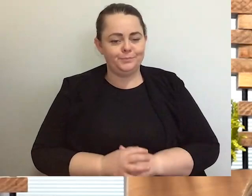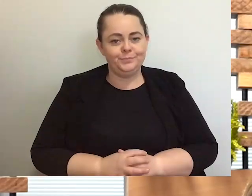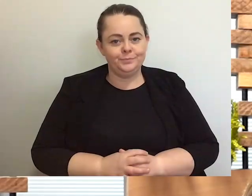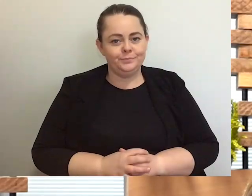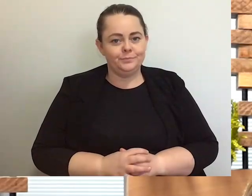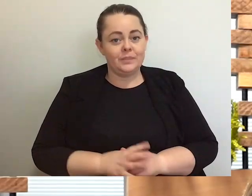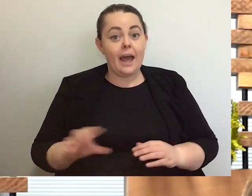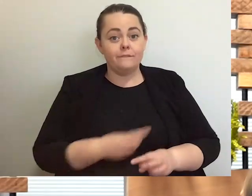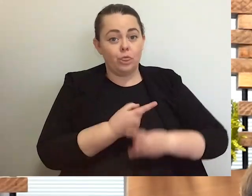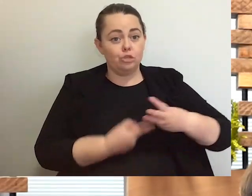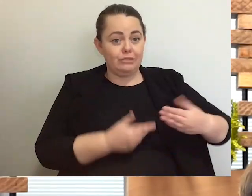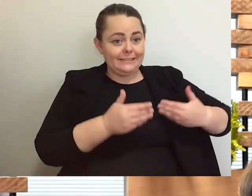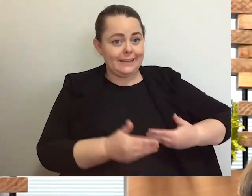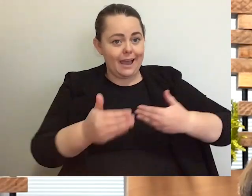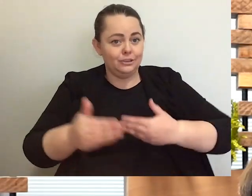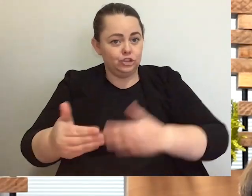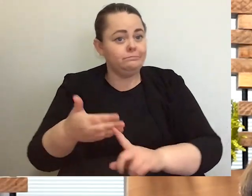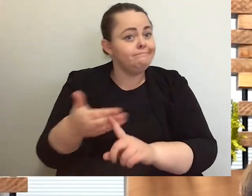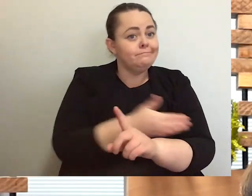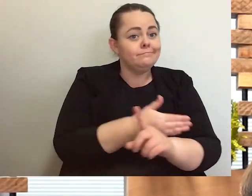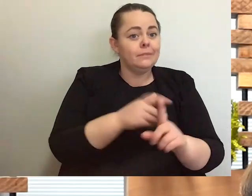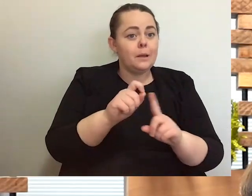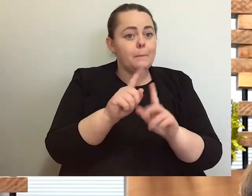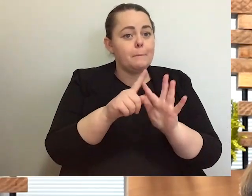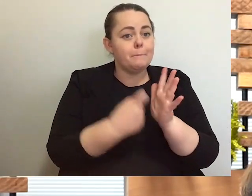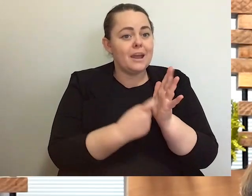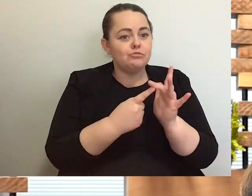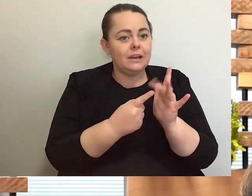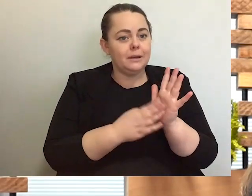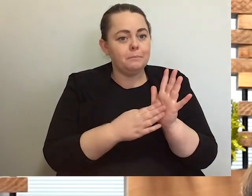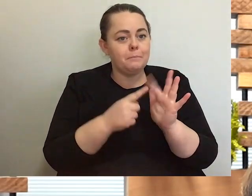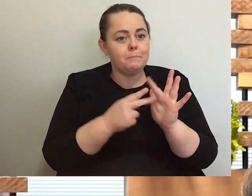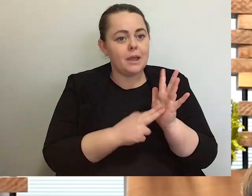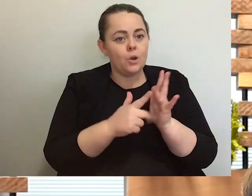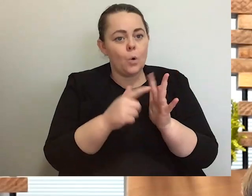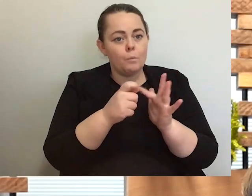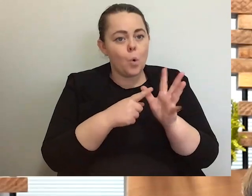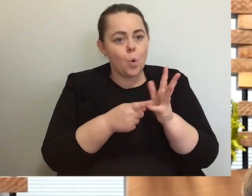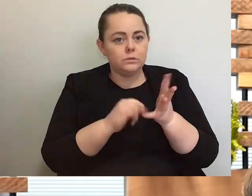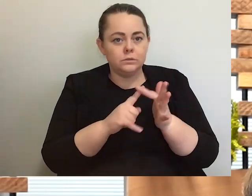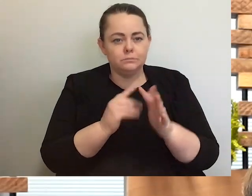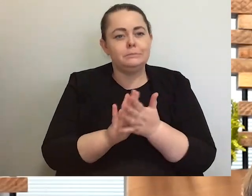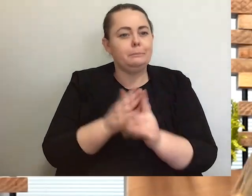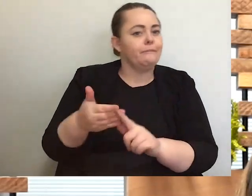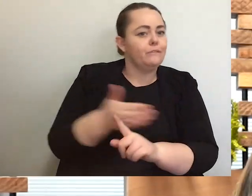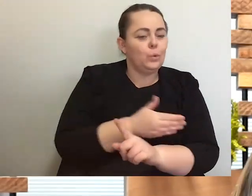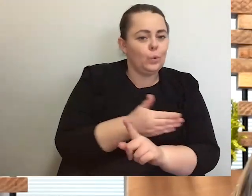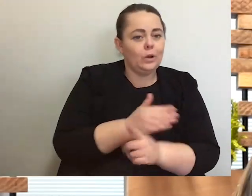There's the perimenopausal state which leading up to menopause where the number of eggs being released decreases.